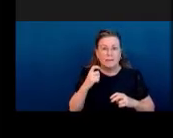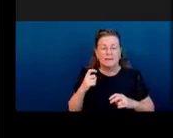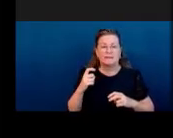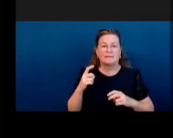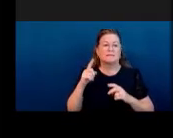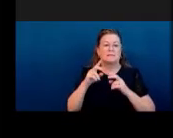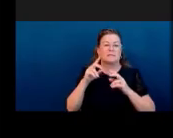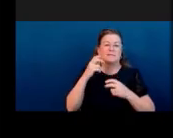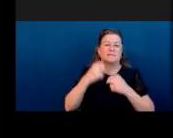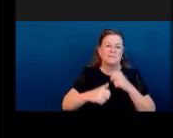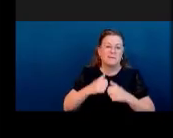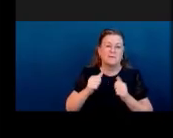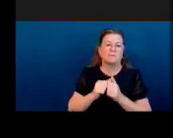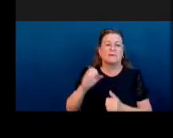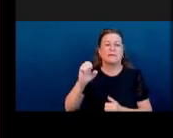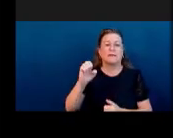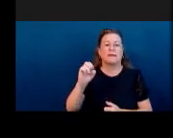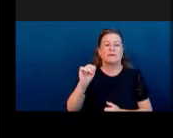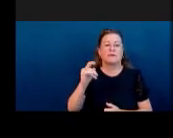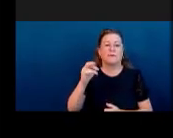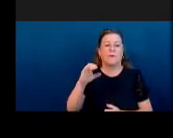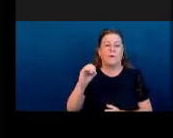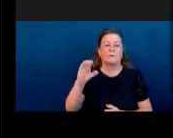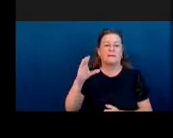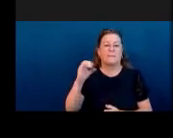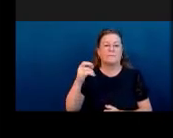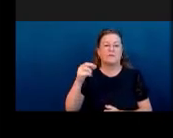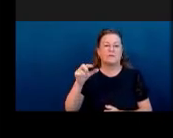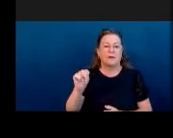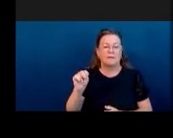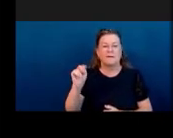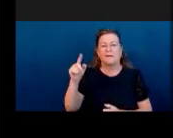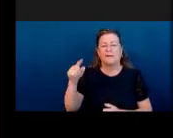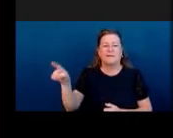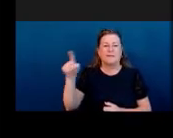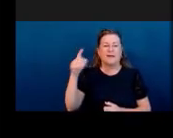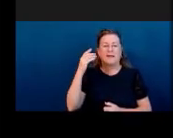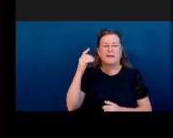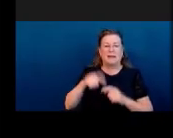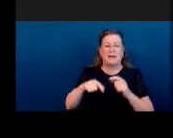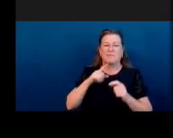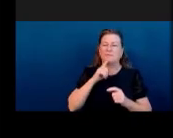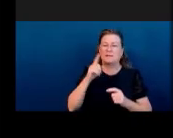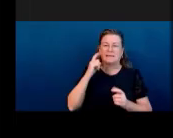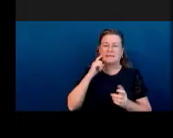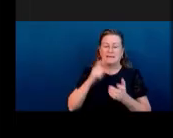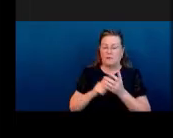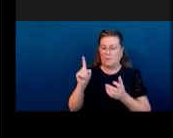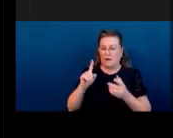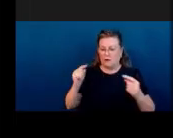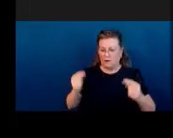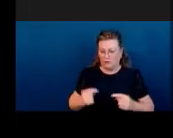and a lot of the kids that we work with knowing exactly where something hurts in Their body or how they feel, she's more likely